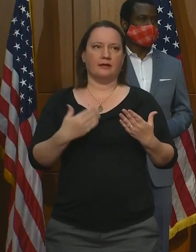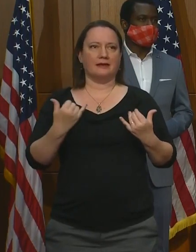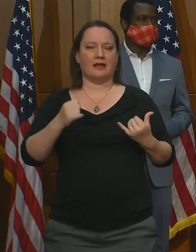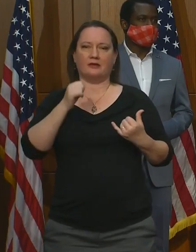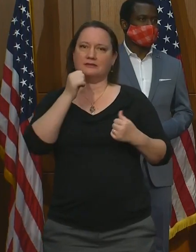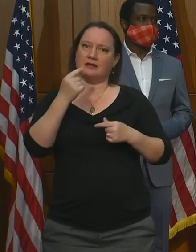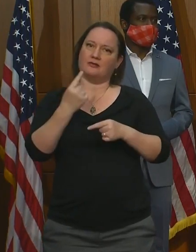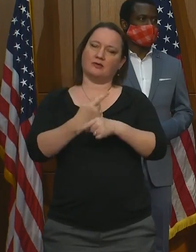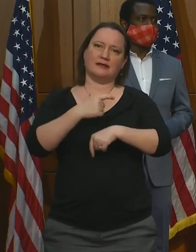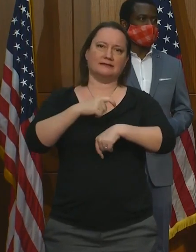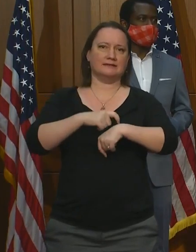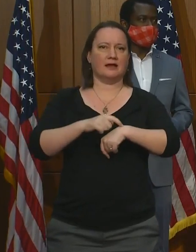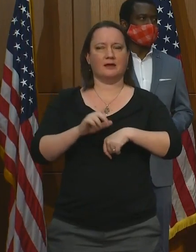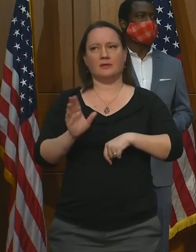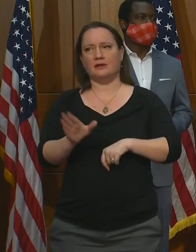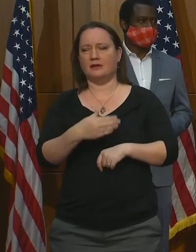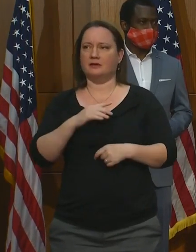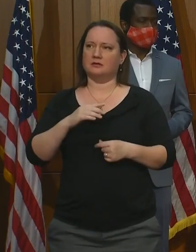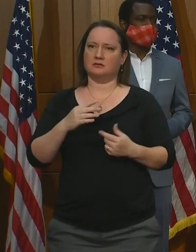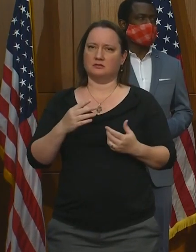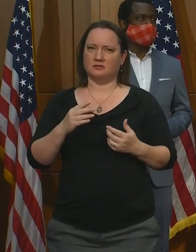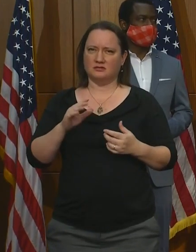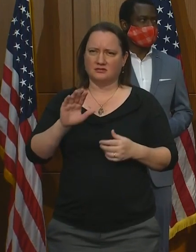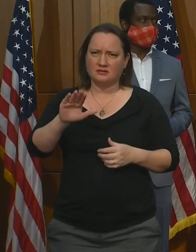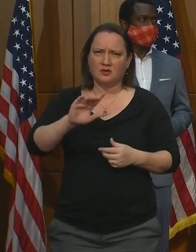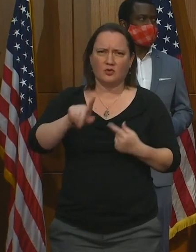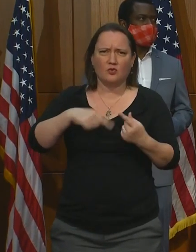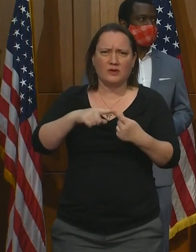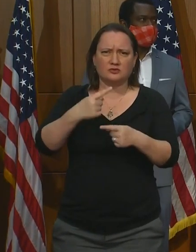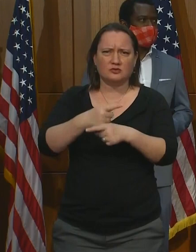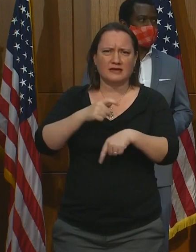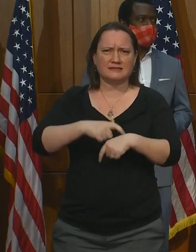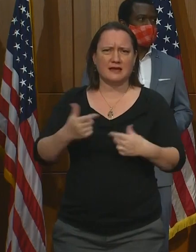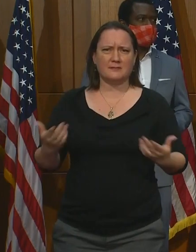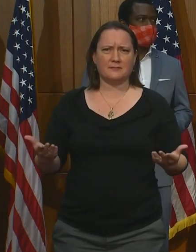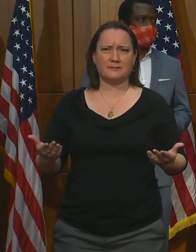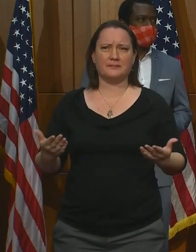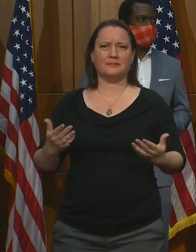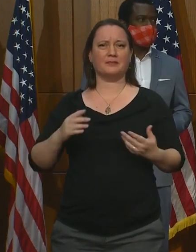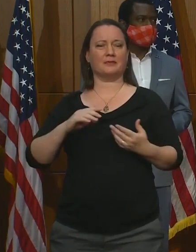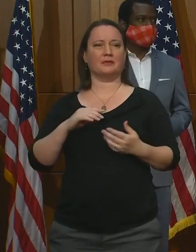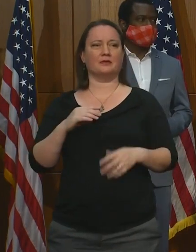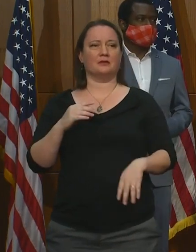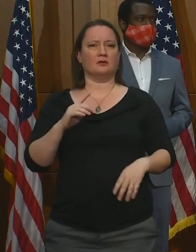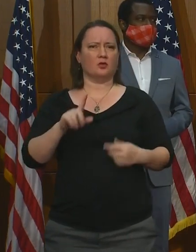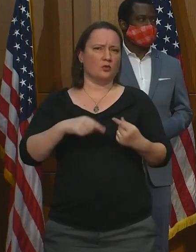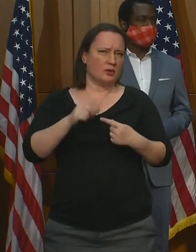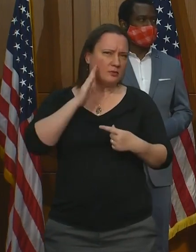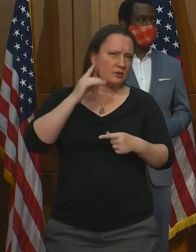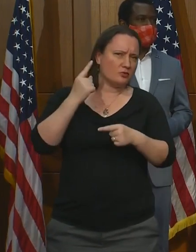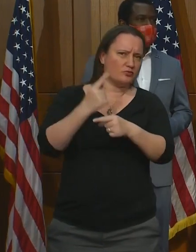MIGHT BE HEDGING YOUR BETS THAT THIS IS NOT THE TIME TO DO THIS